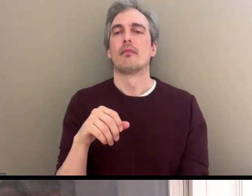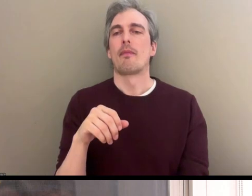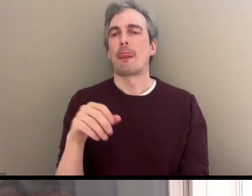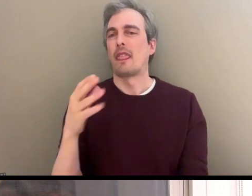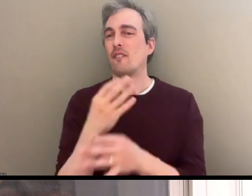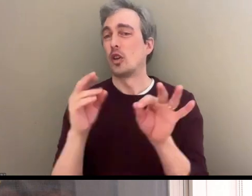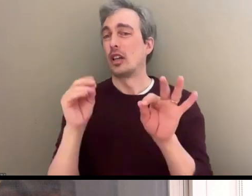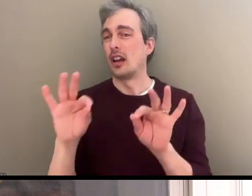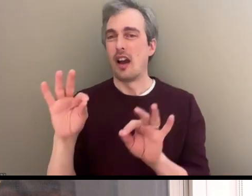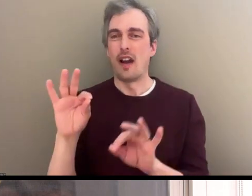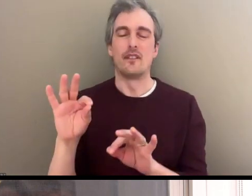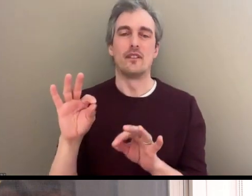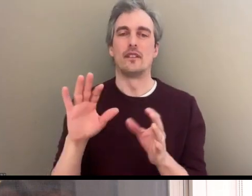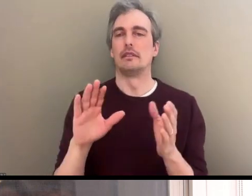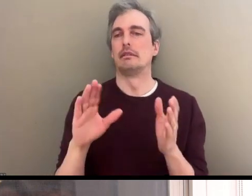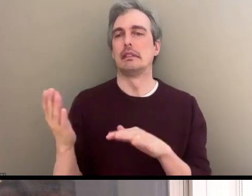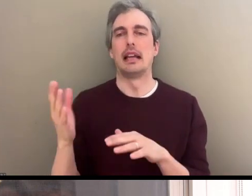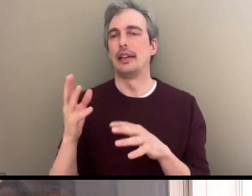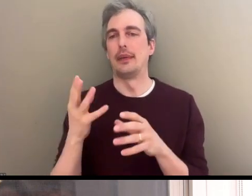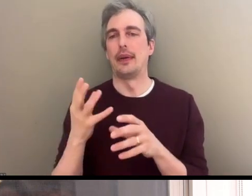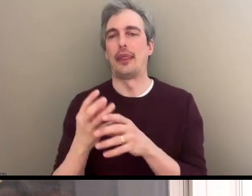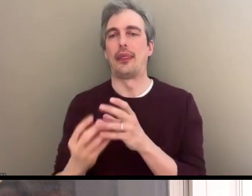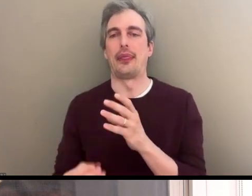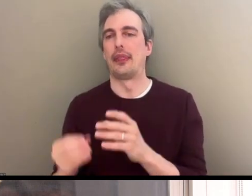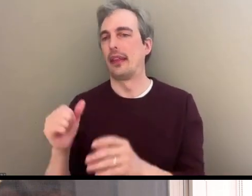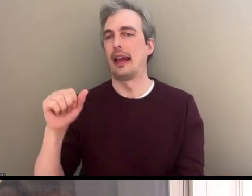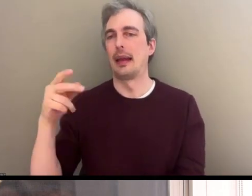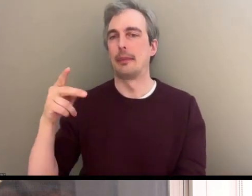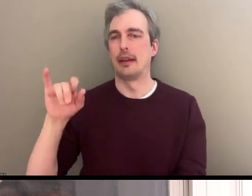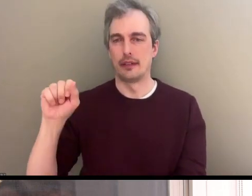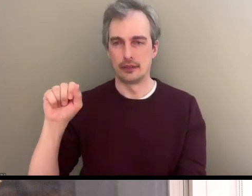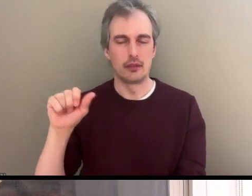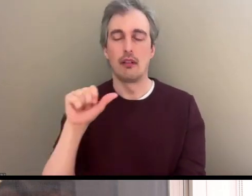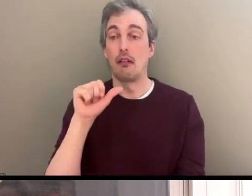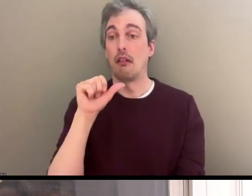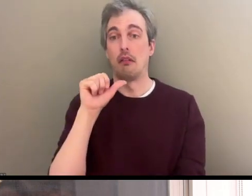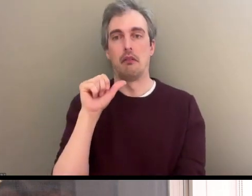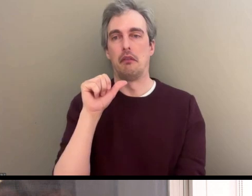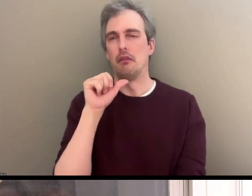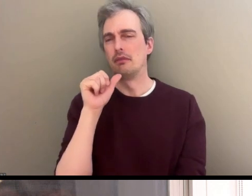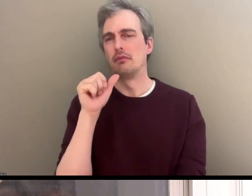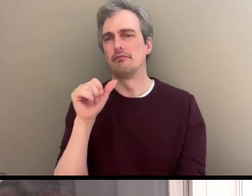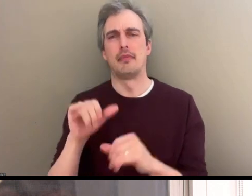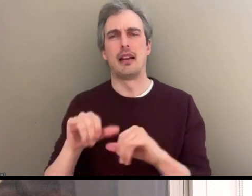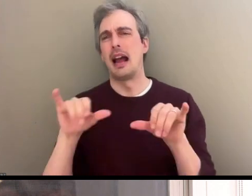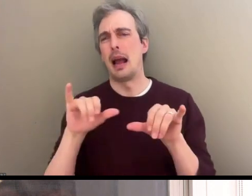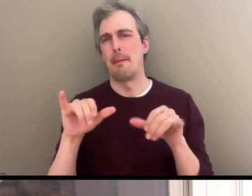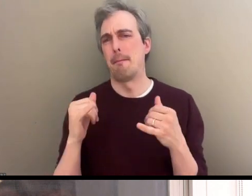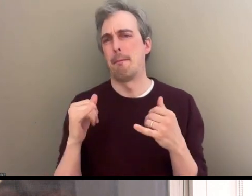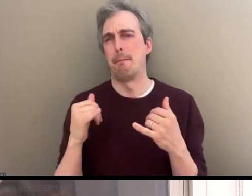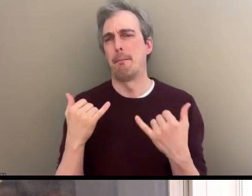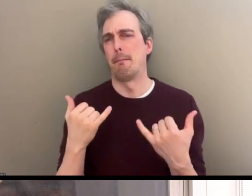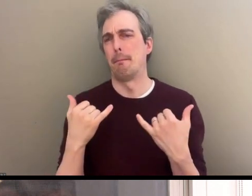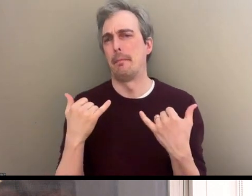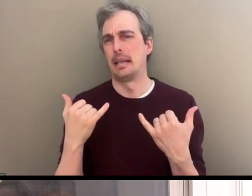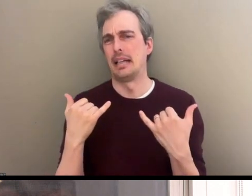day and age of fast updates. It tries to test to make sure you're avoiding common JavaScript